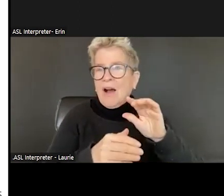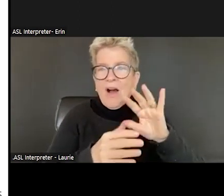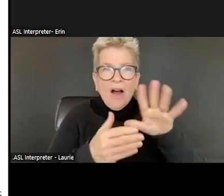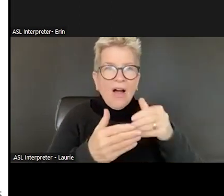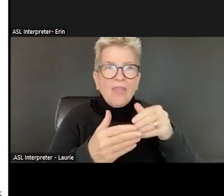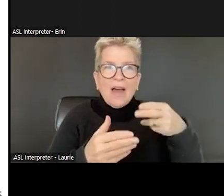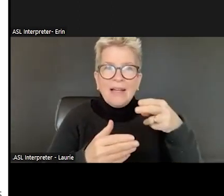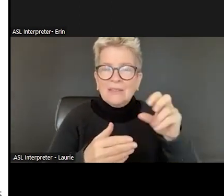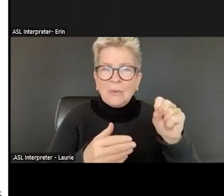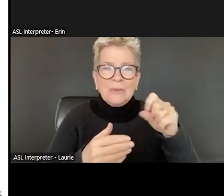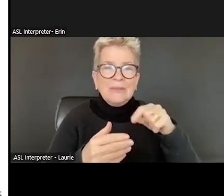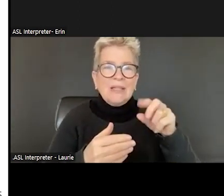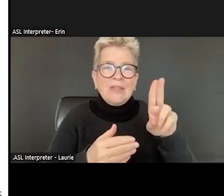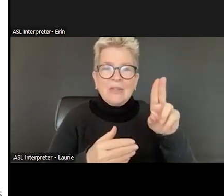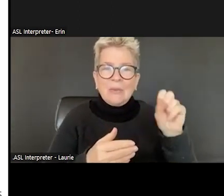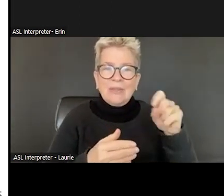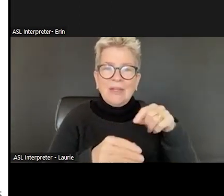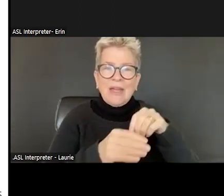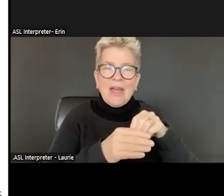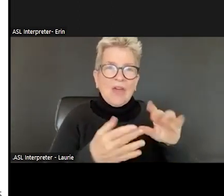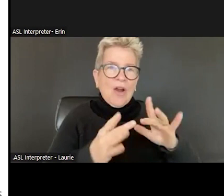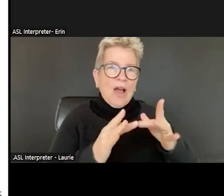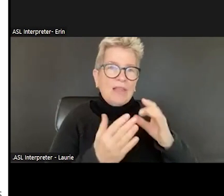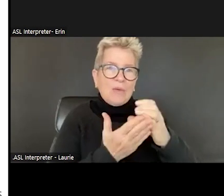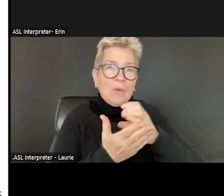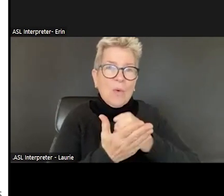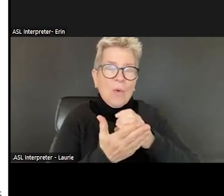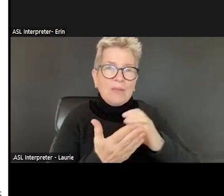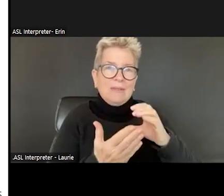their online course catalogues, and figured out what they're doing in terms of personal